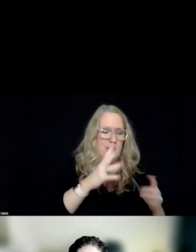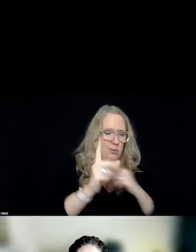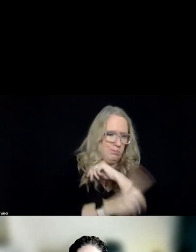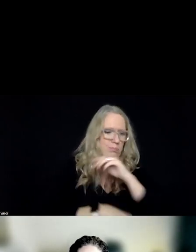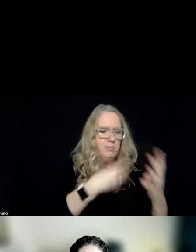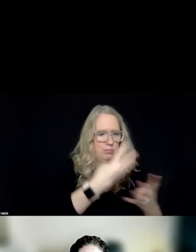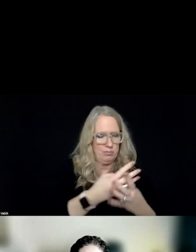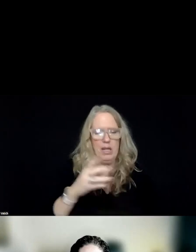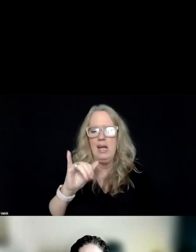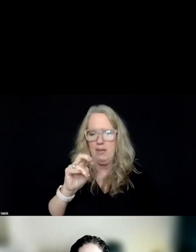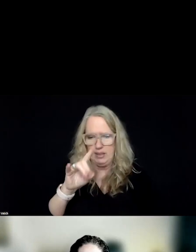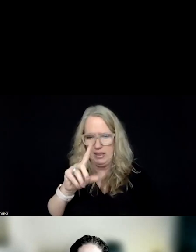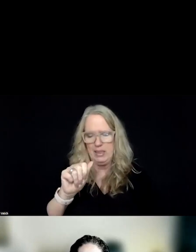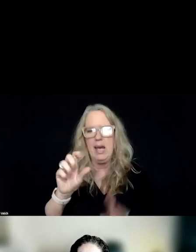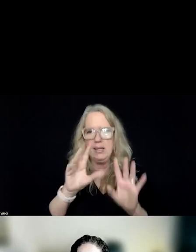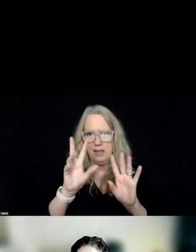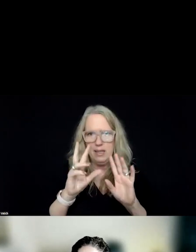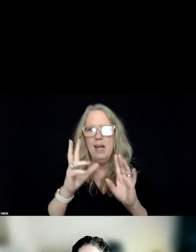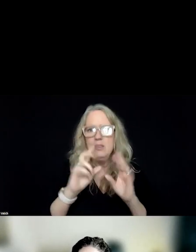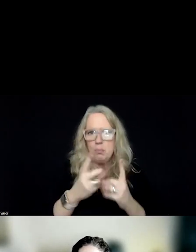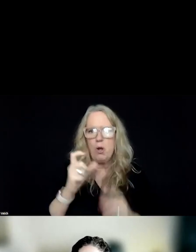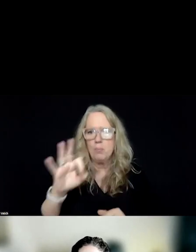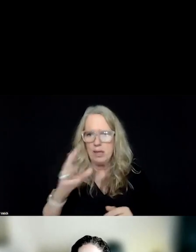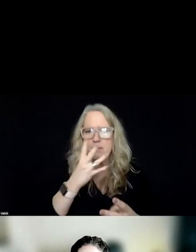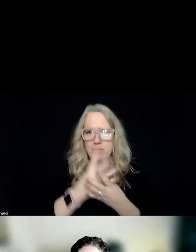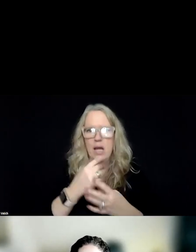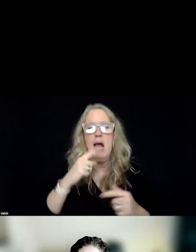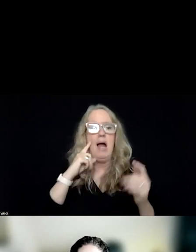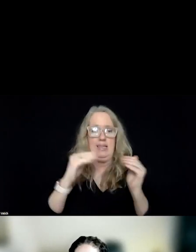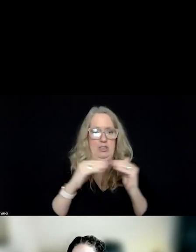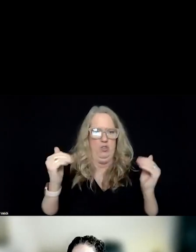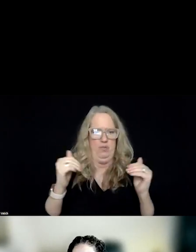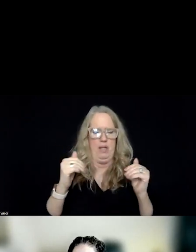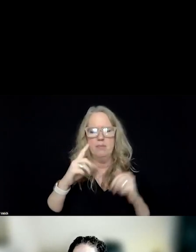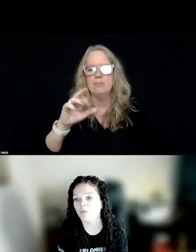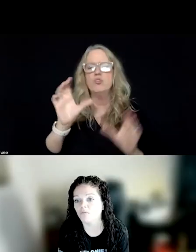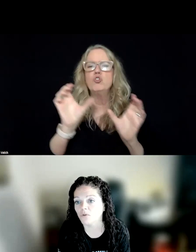DEPARTMENT OF CORRECTIONS, I GOT CERTIFIED EARLY ON AND I THOUGHT